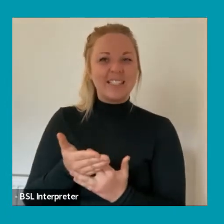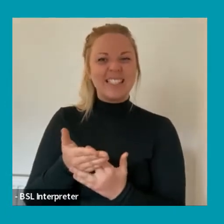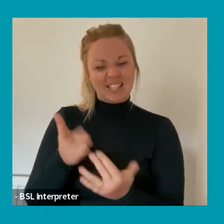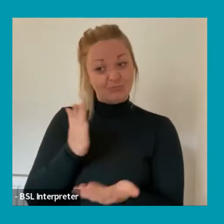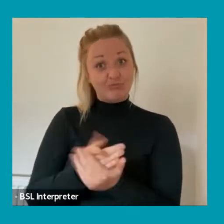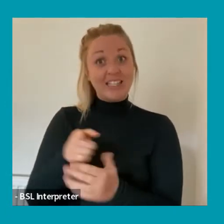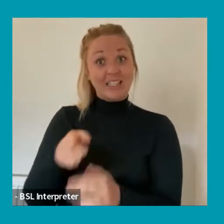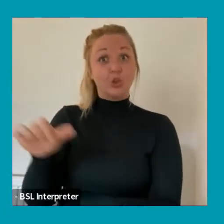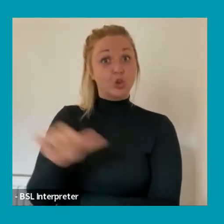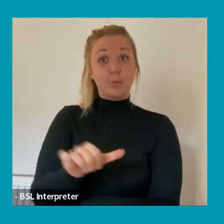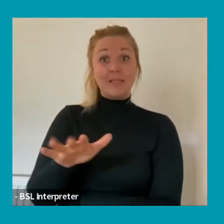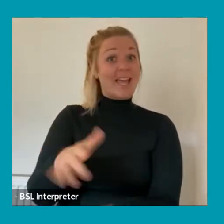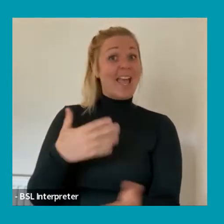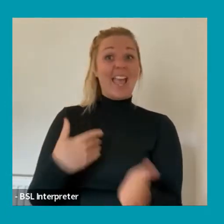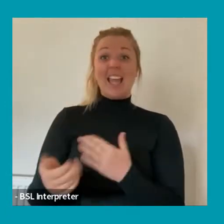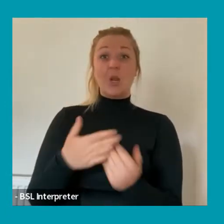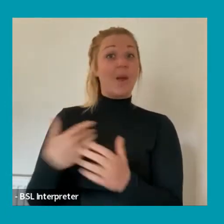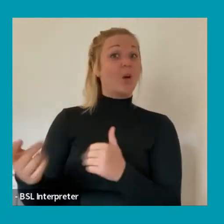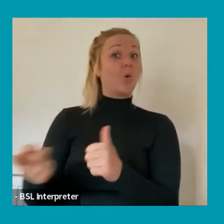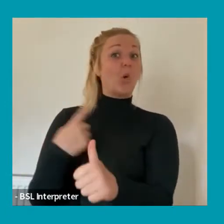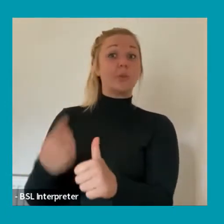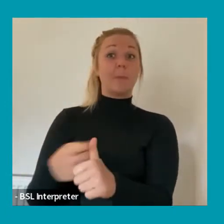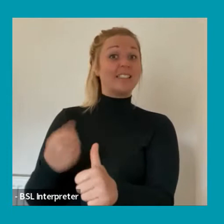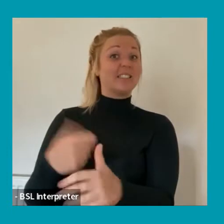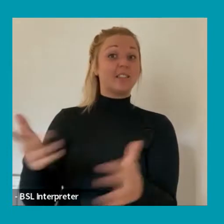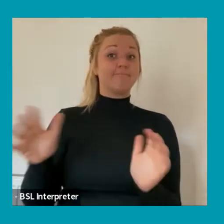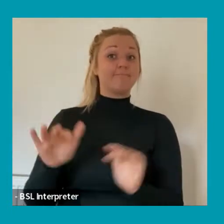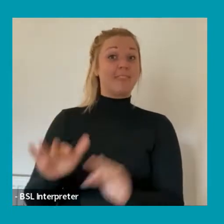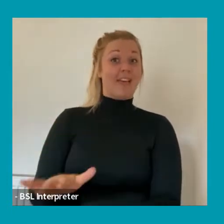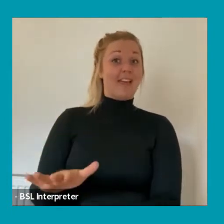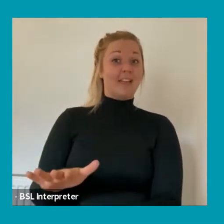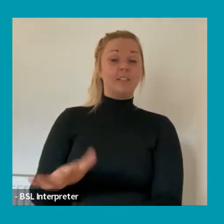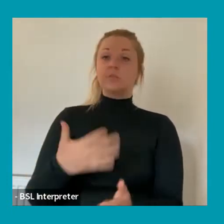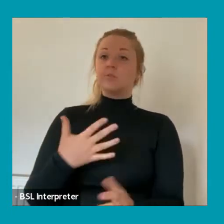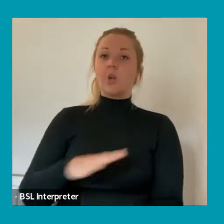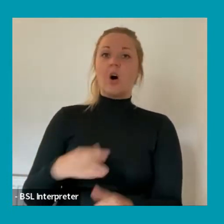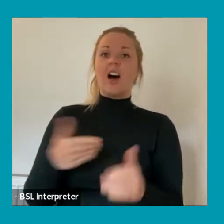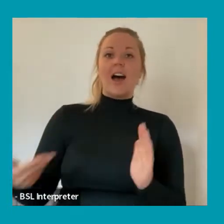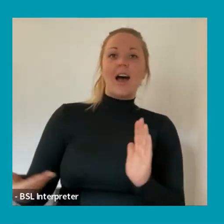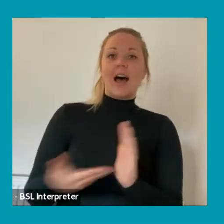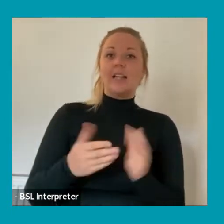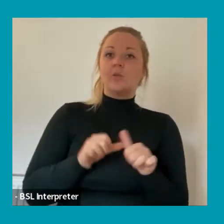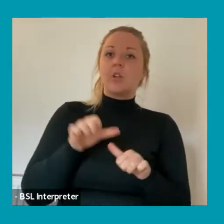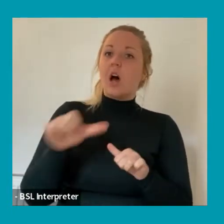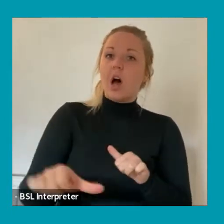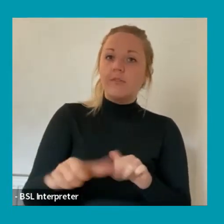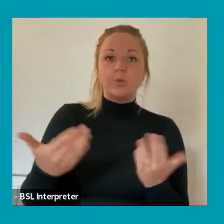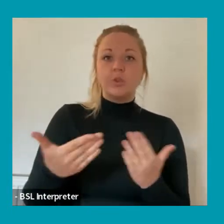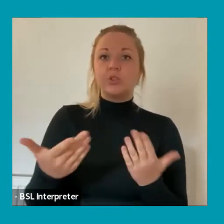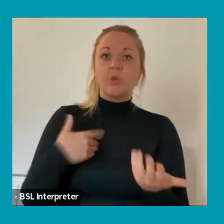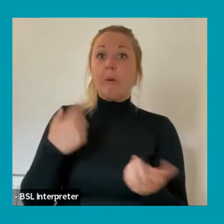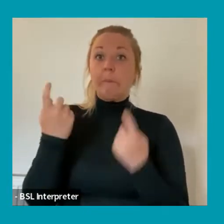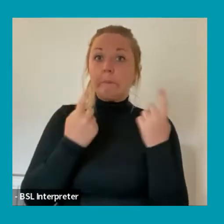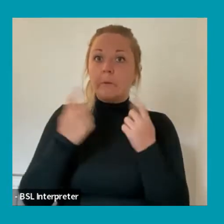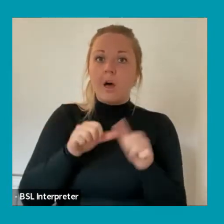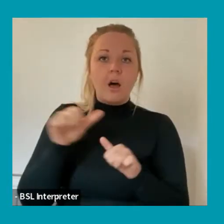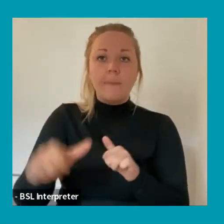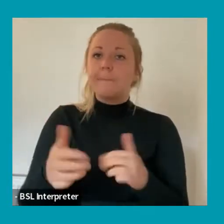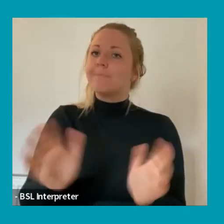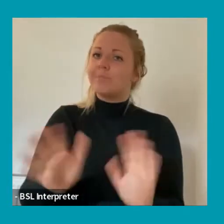It shouldn't be something that is added on or retro fitted afterwards. So, for those of you who don't know me.